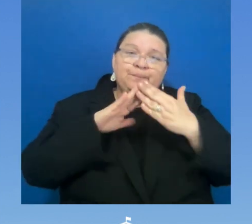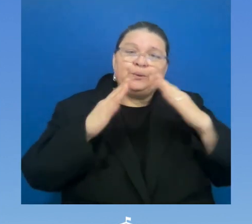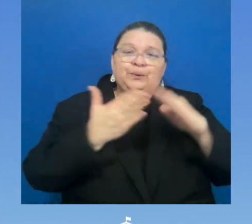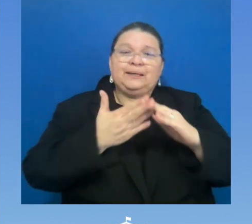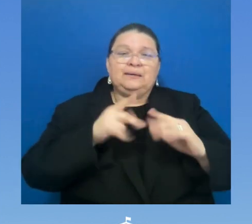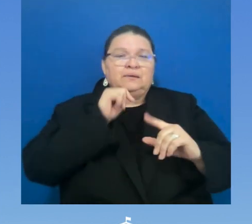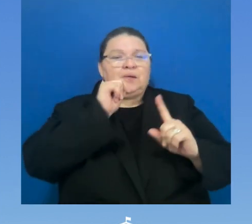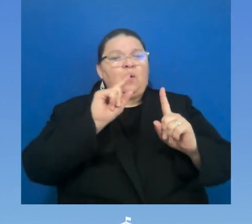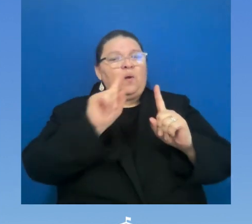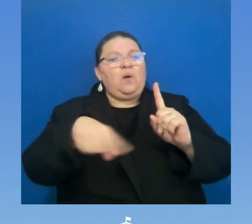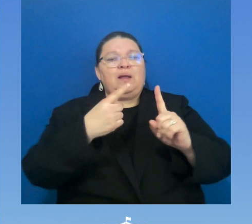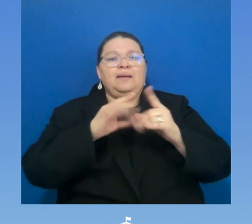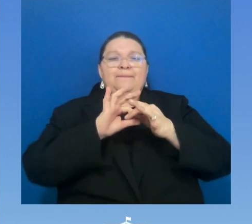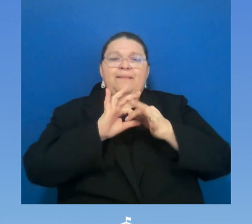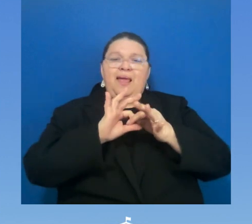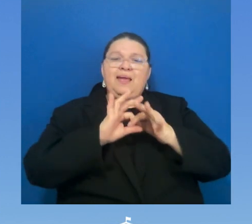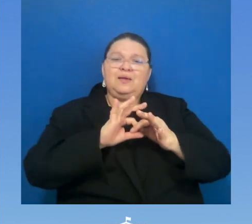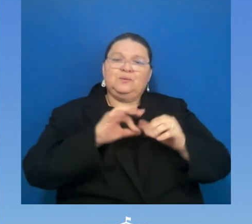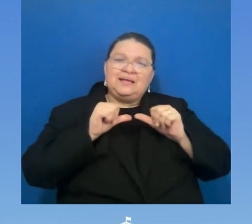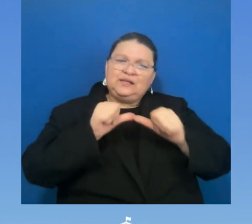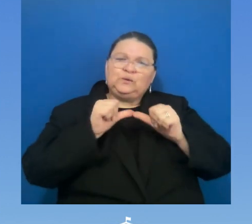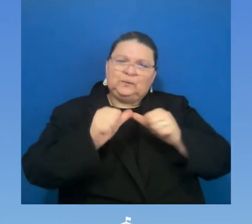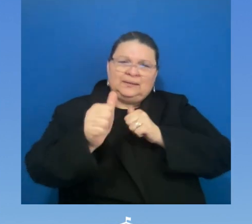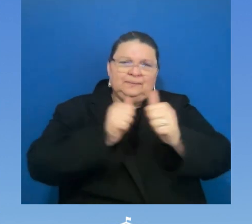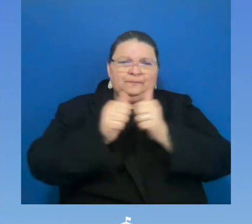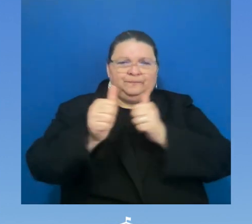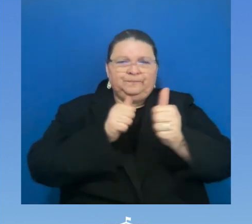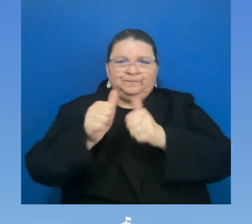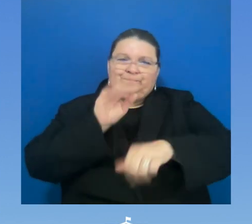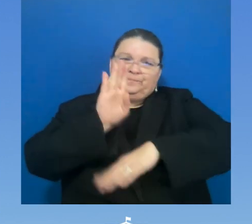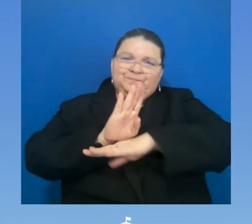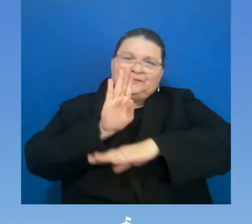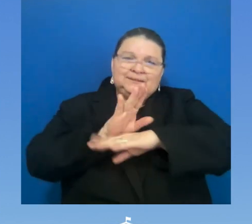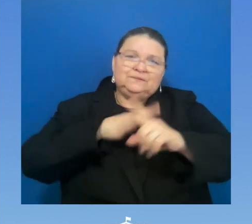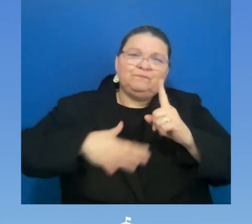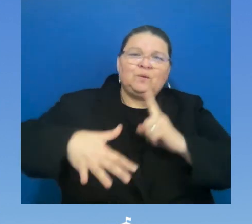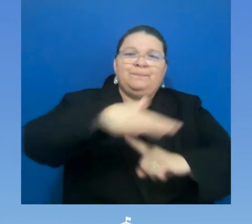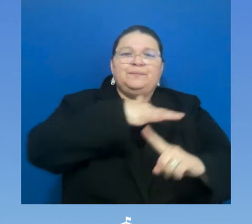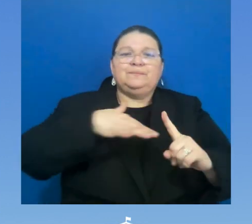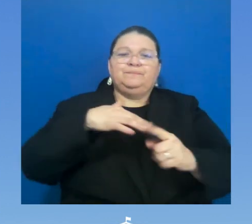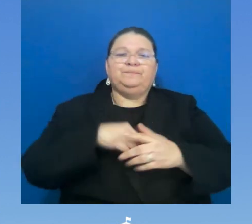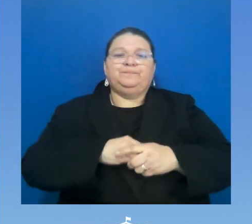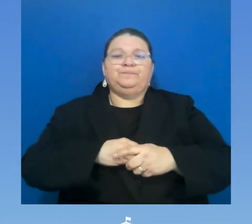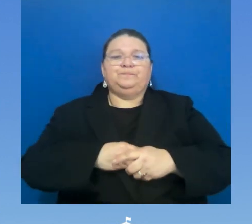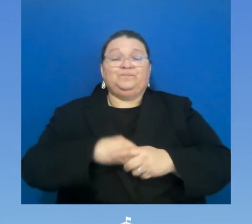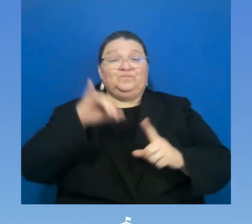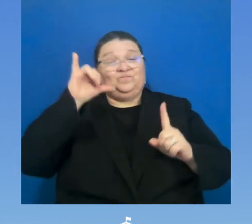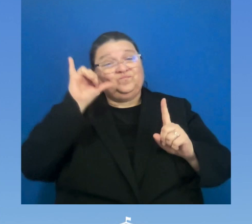and one that matters to me greatly as a father. It's an issue equally important not only for our daughter,